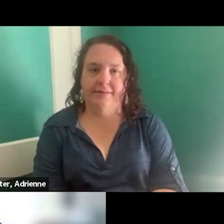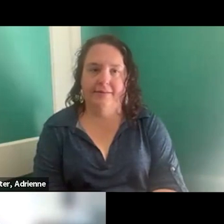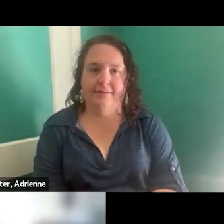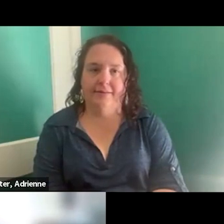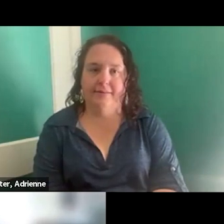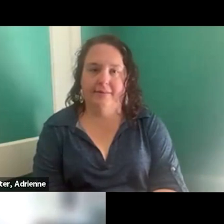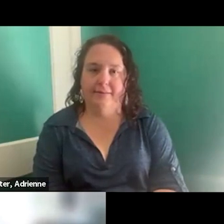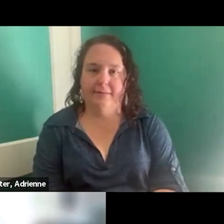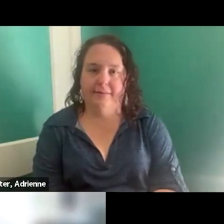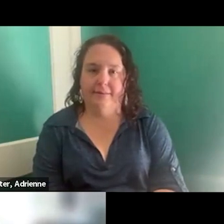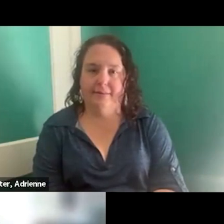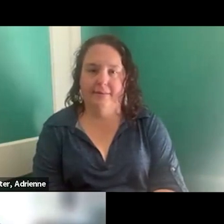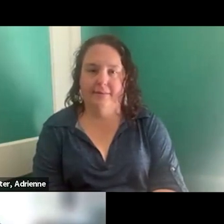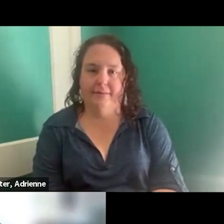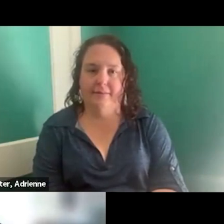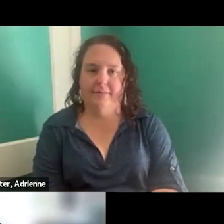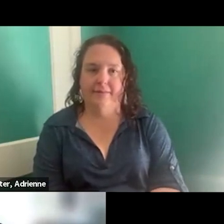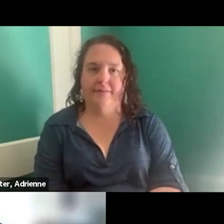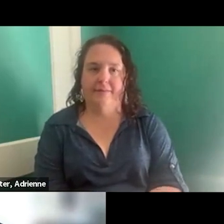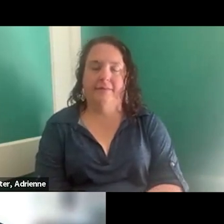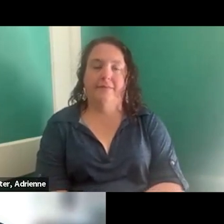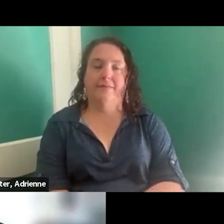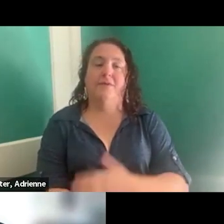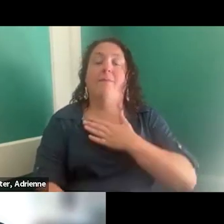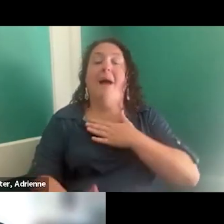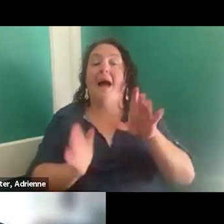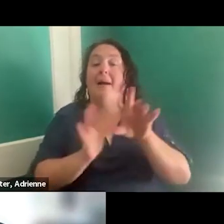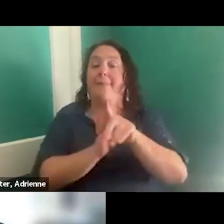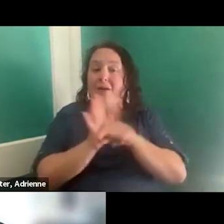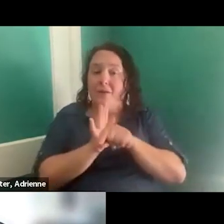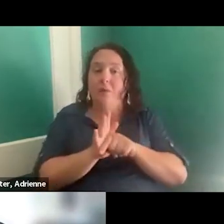Geography.